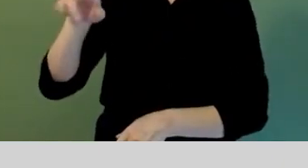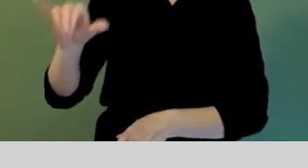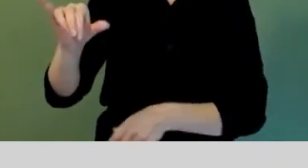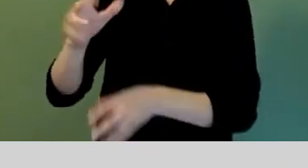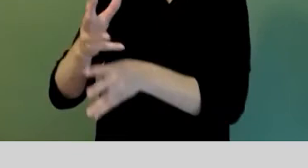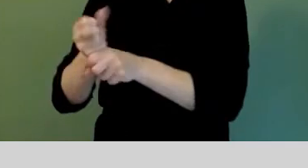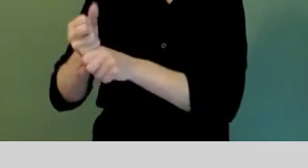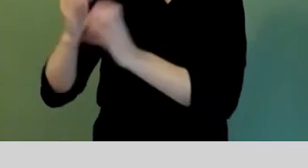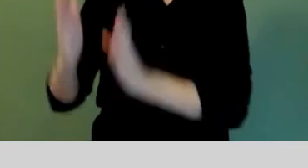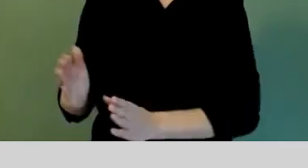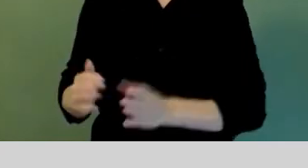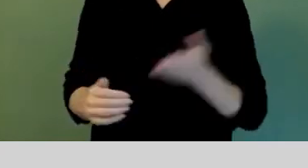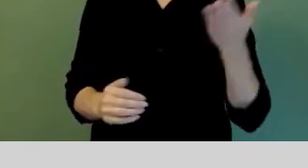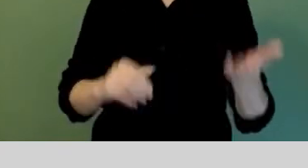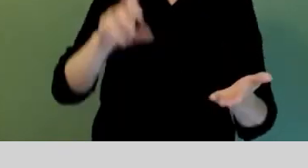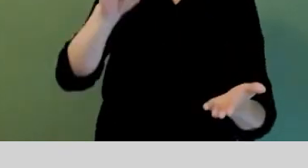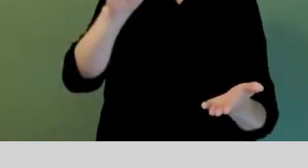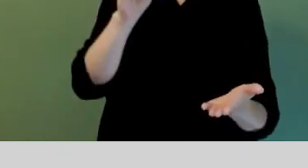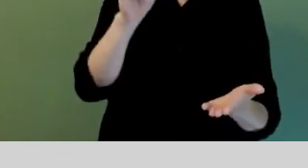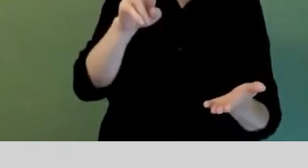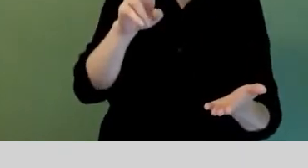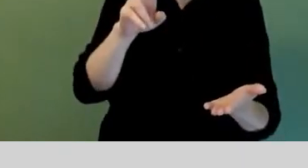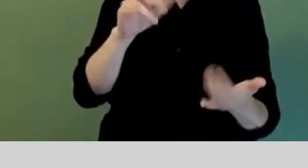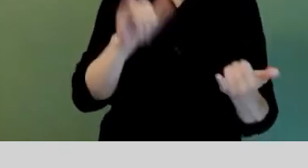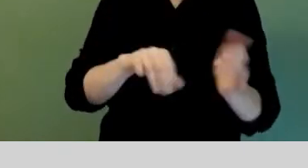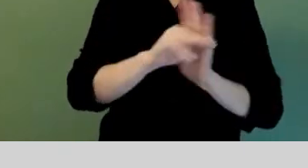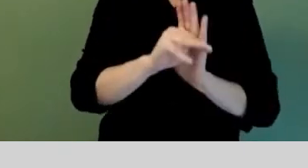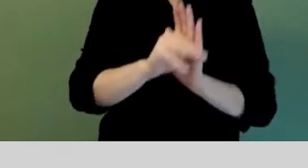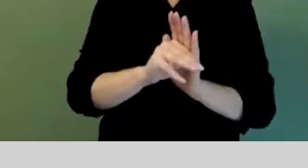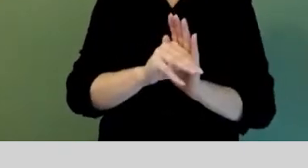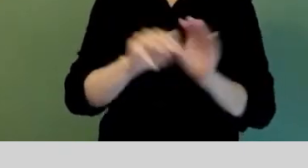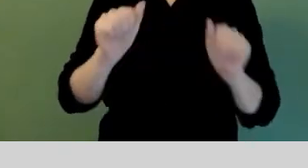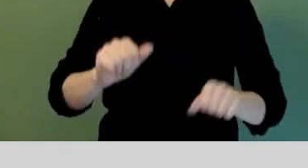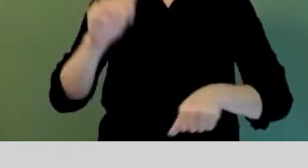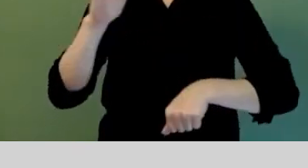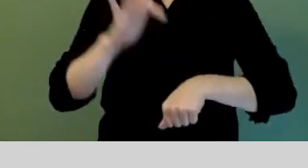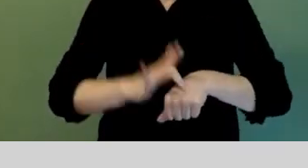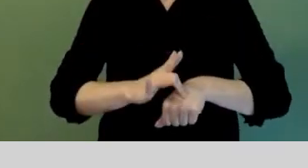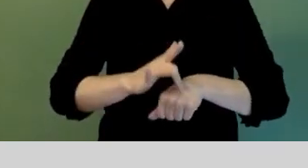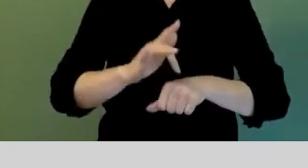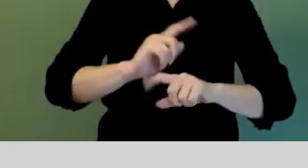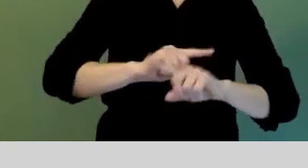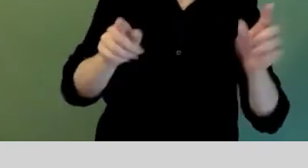where you can access the internals of a lot of parts of language, meaning you can really alter the semantics of the language